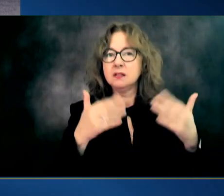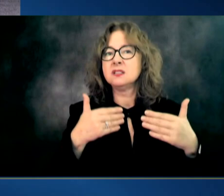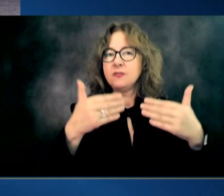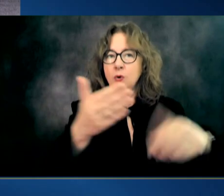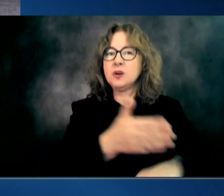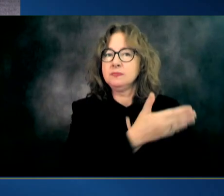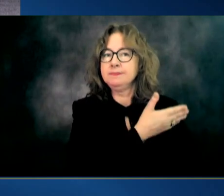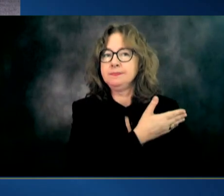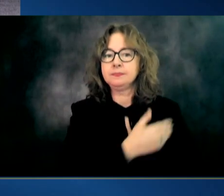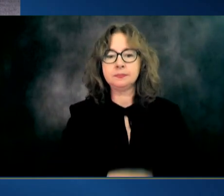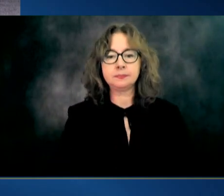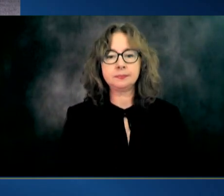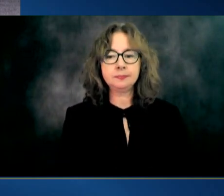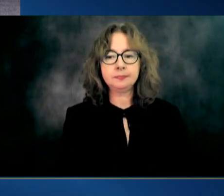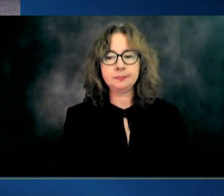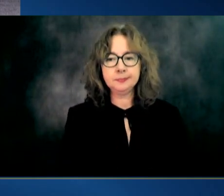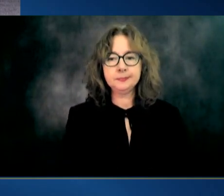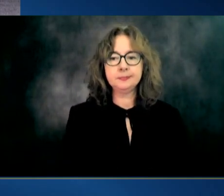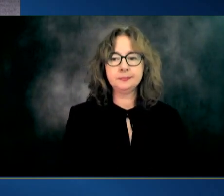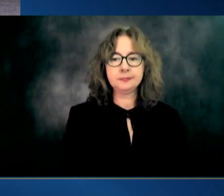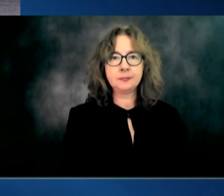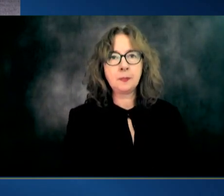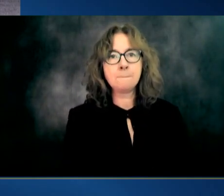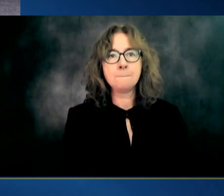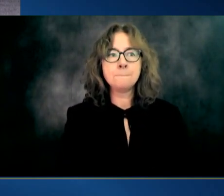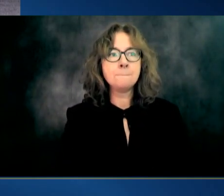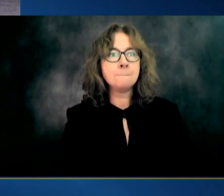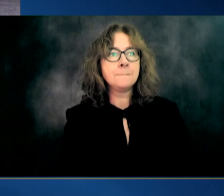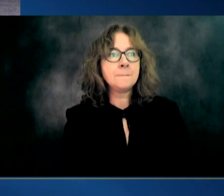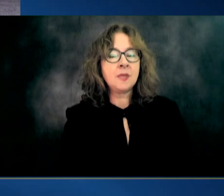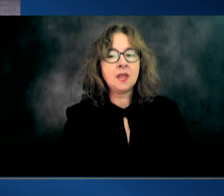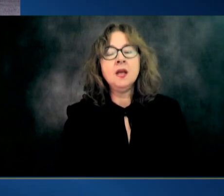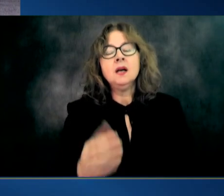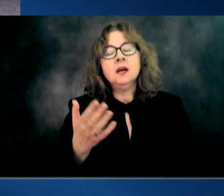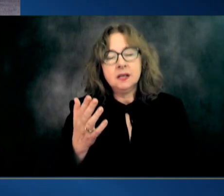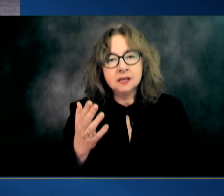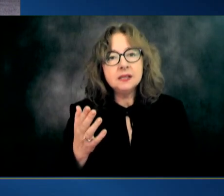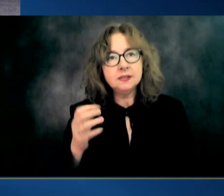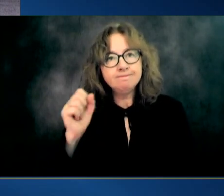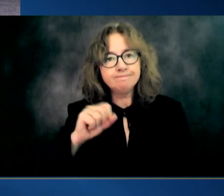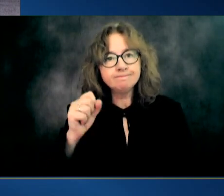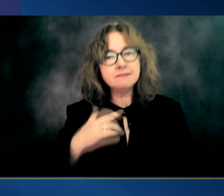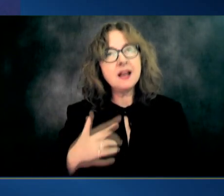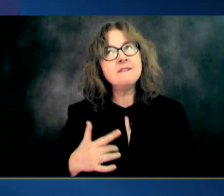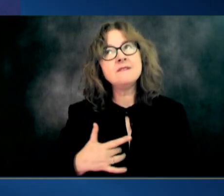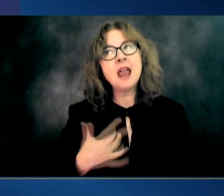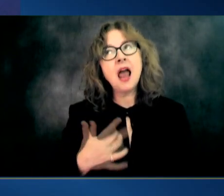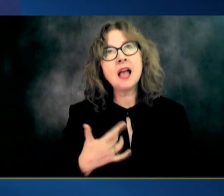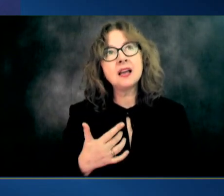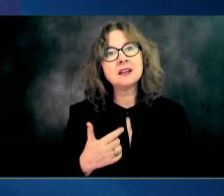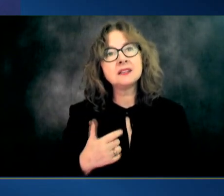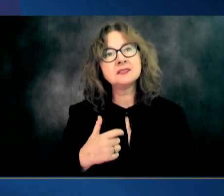Wunmi Mosaku: I feel like I just -- I really want to say thank you for everyone who's ever